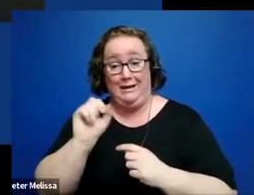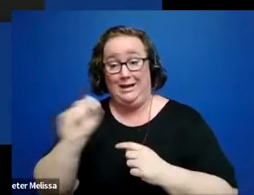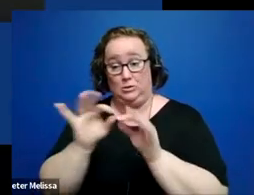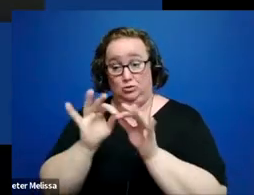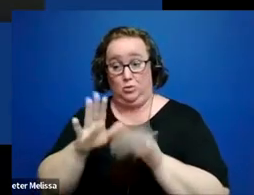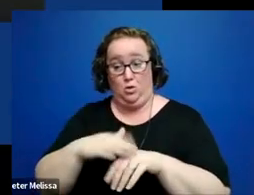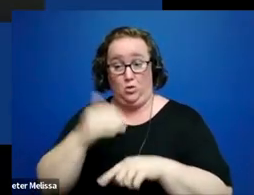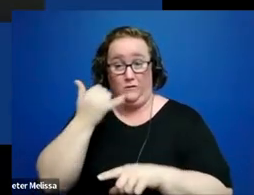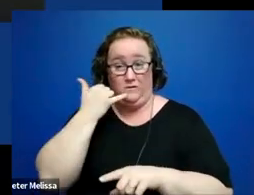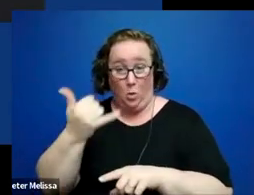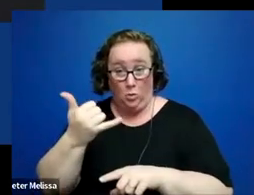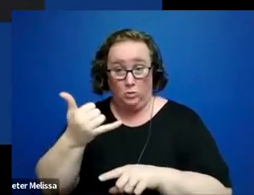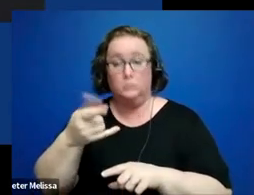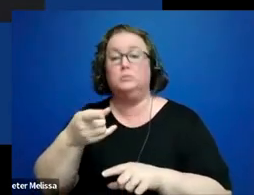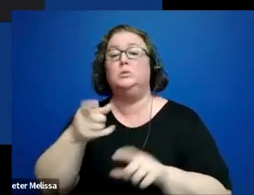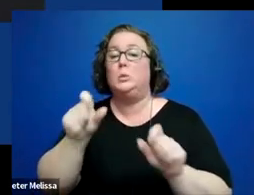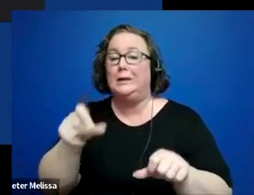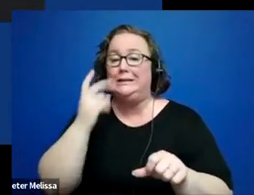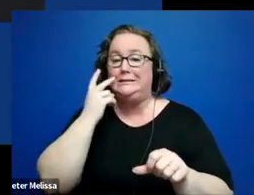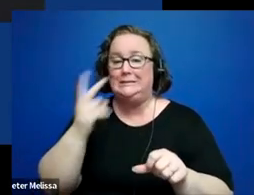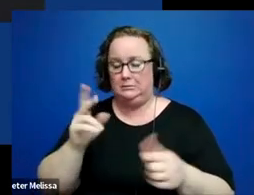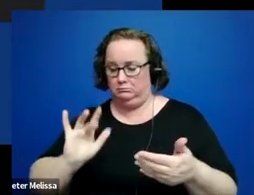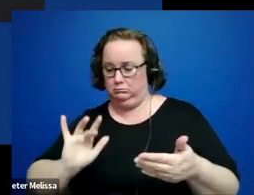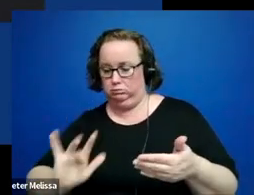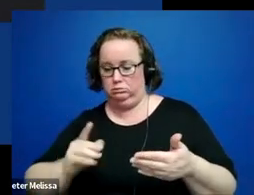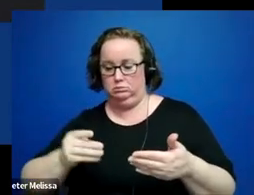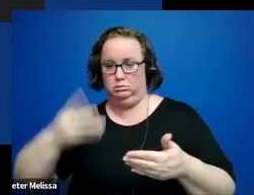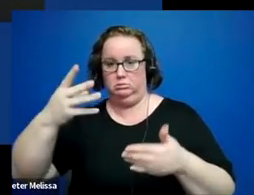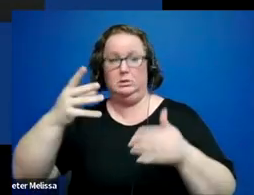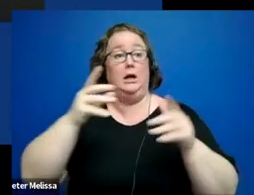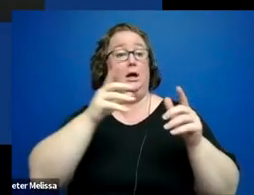will be visible next to the presenters' videos.